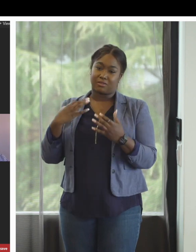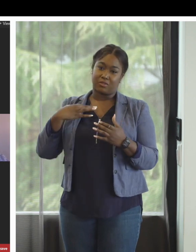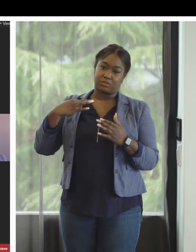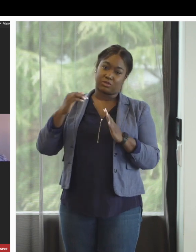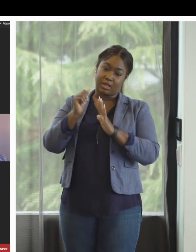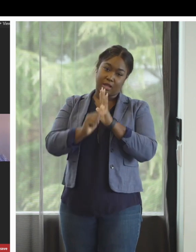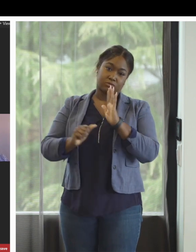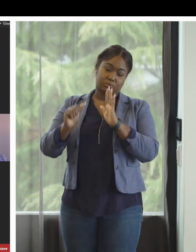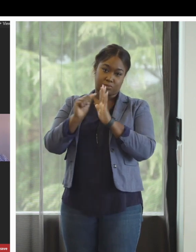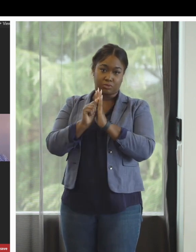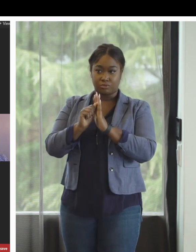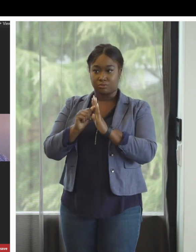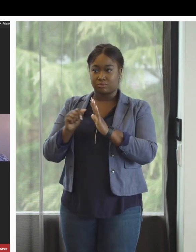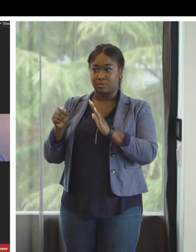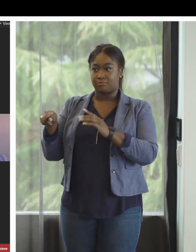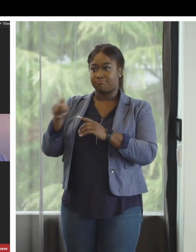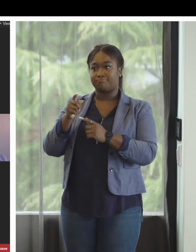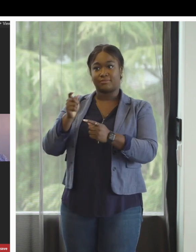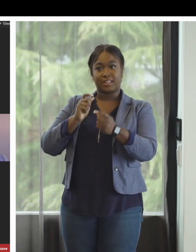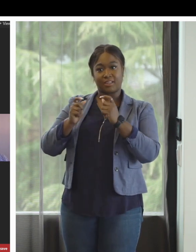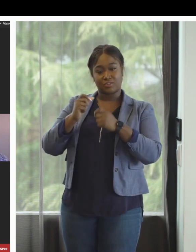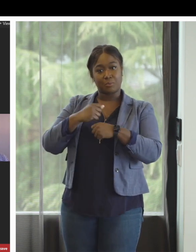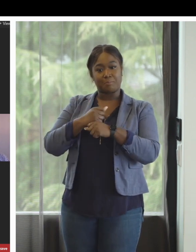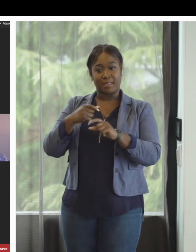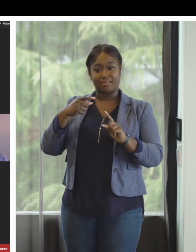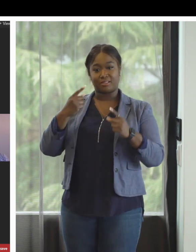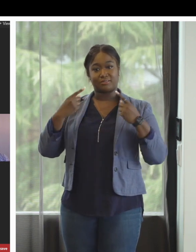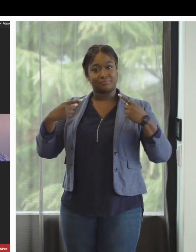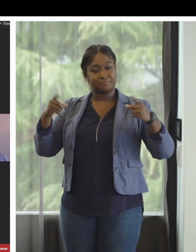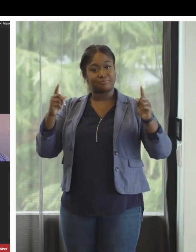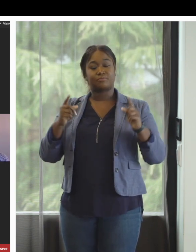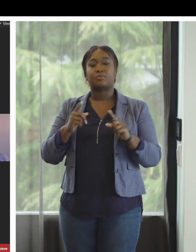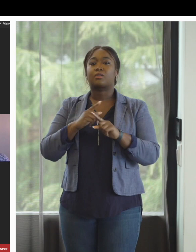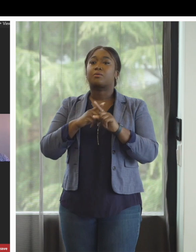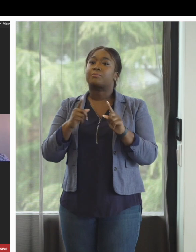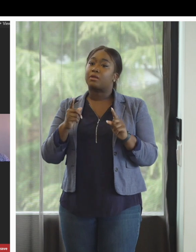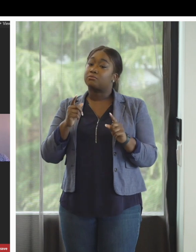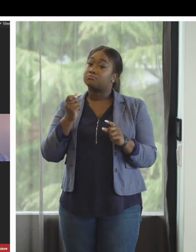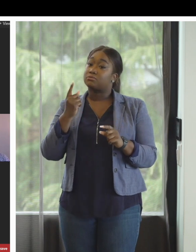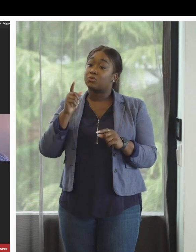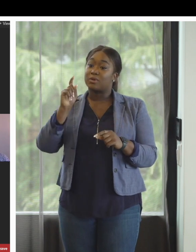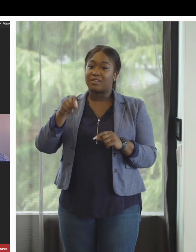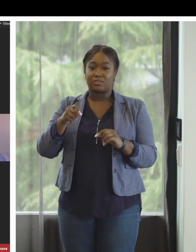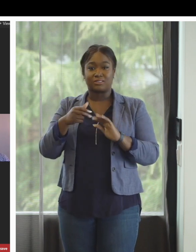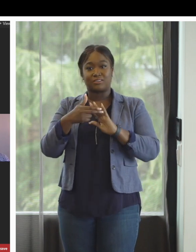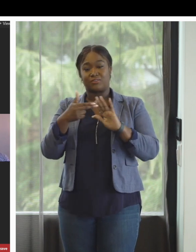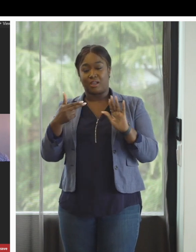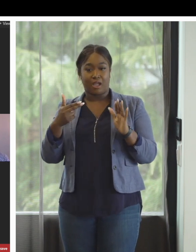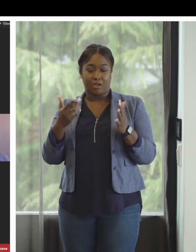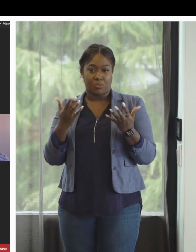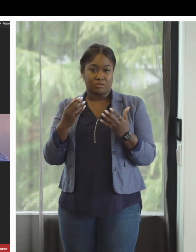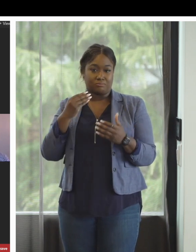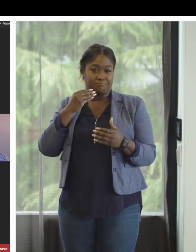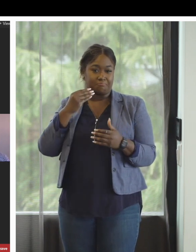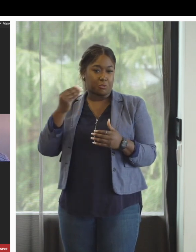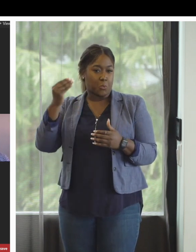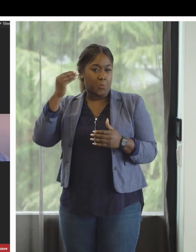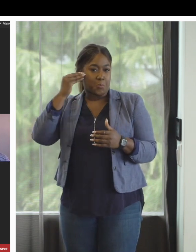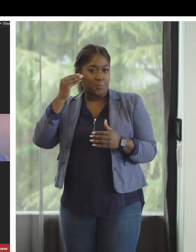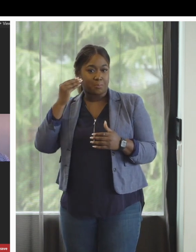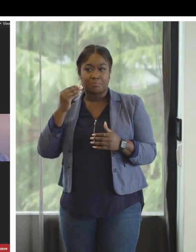this happen. We do need to find a home to govern this